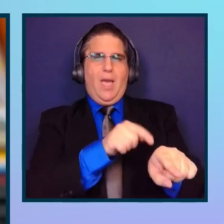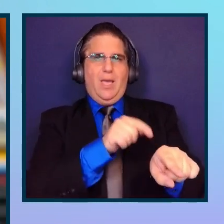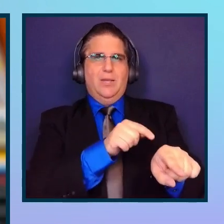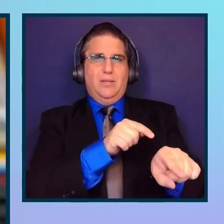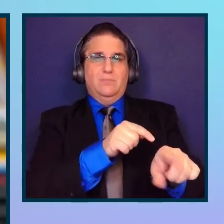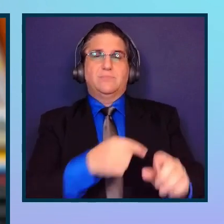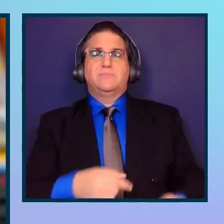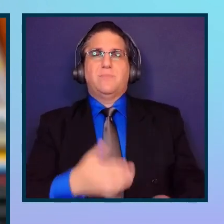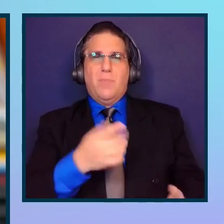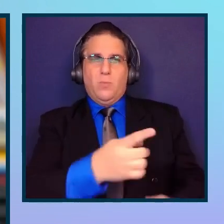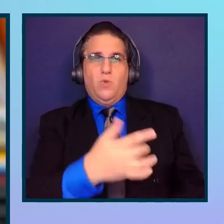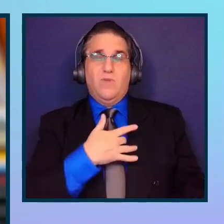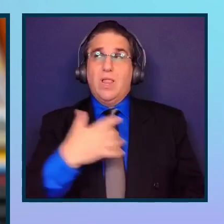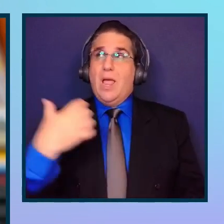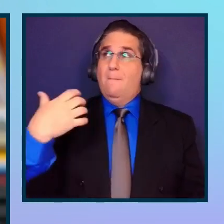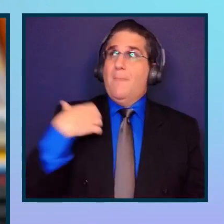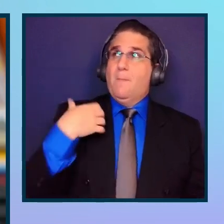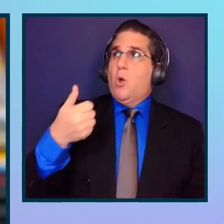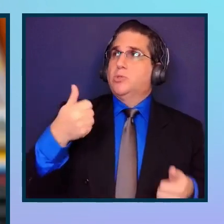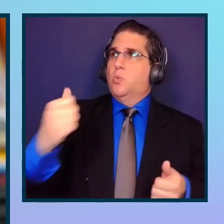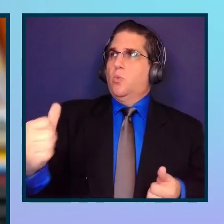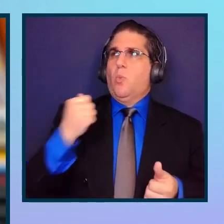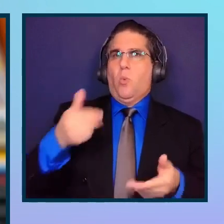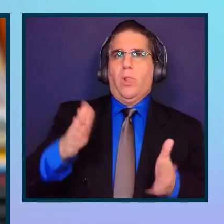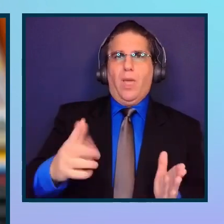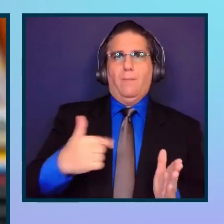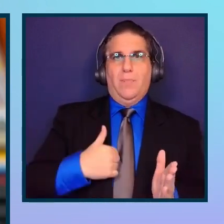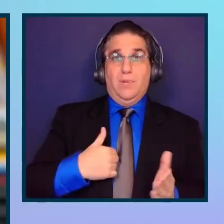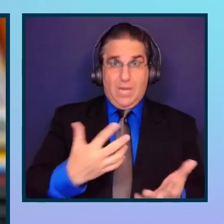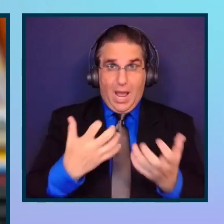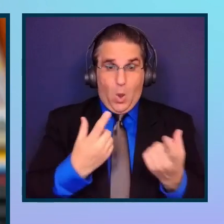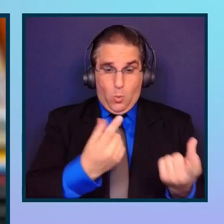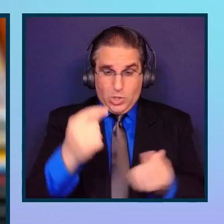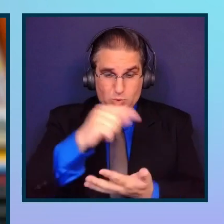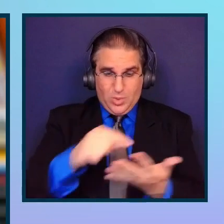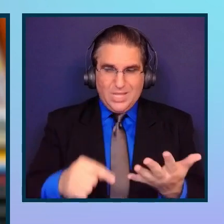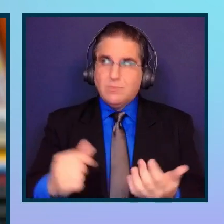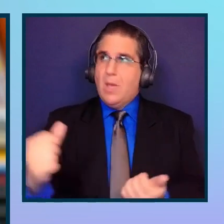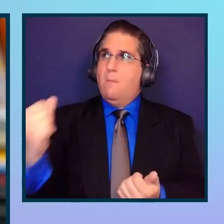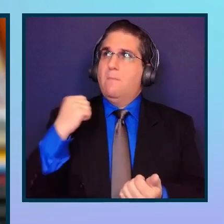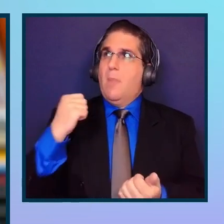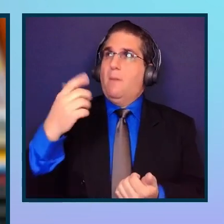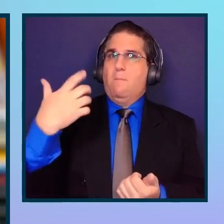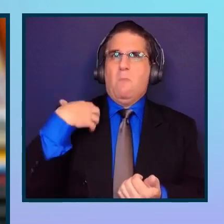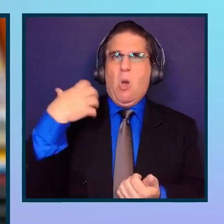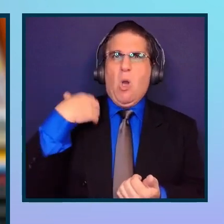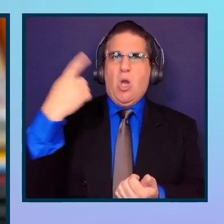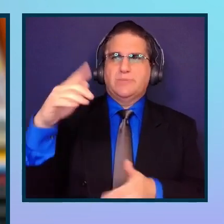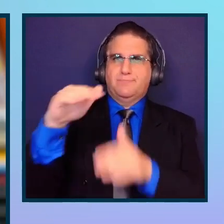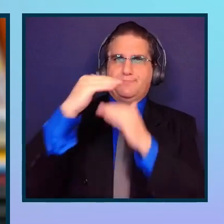I really wanna wanna do these things right but my boss won't let me. I want to be held accountable,